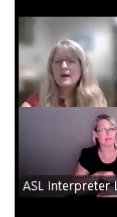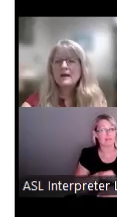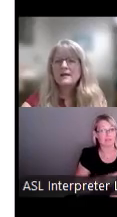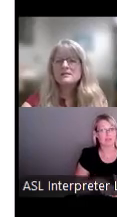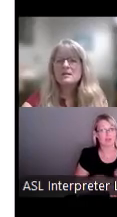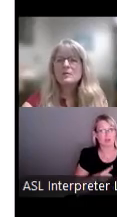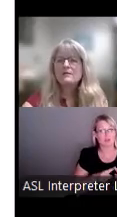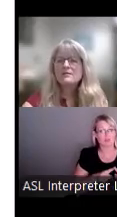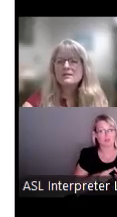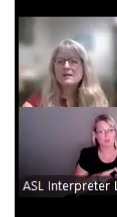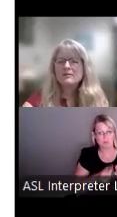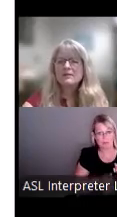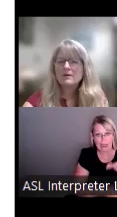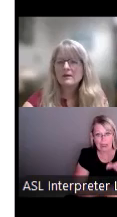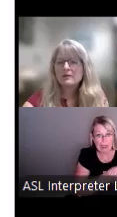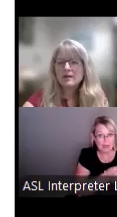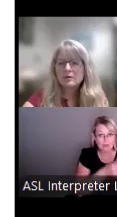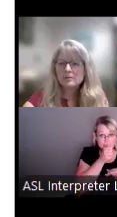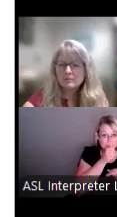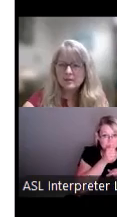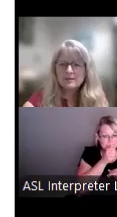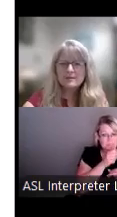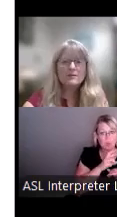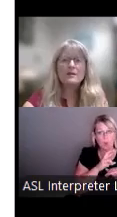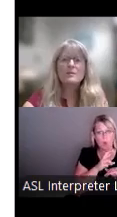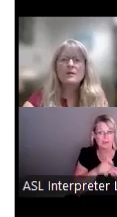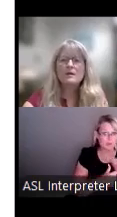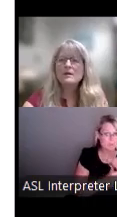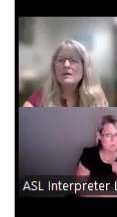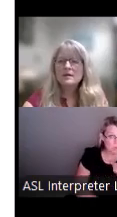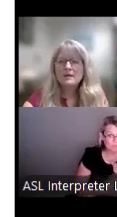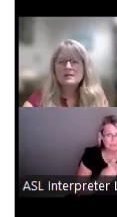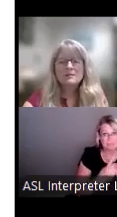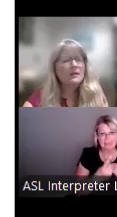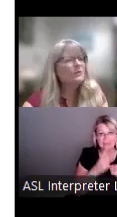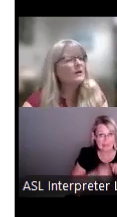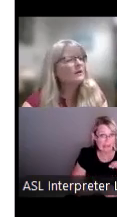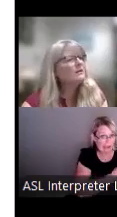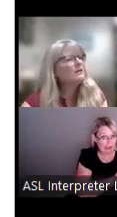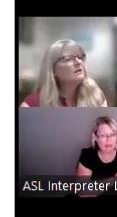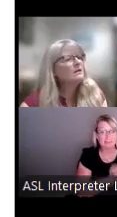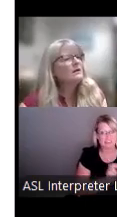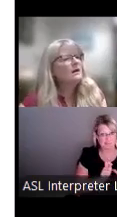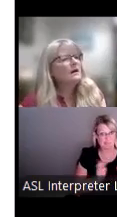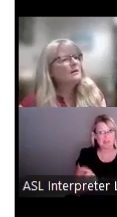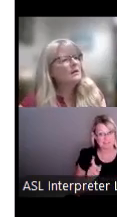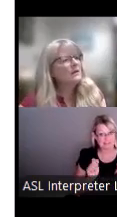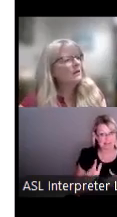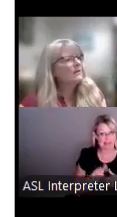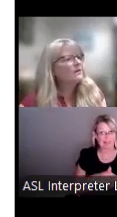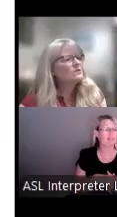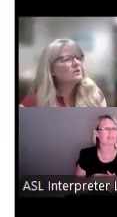hide and seek privacy, if they're going to have a bowel movement in their diaper, that's a big one. And then they'll